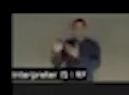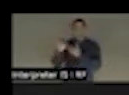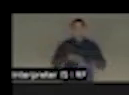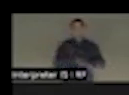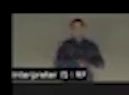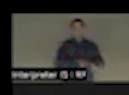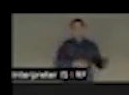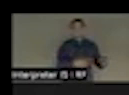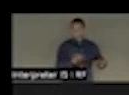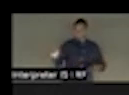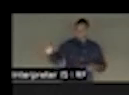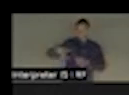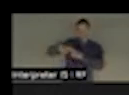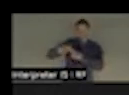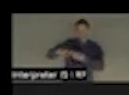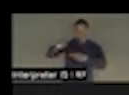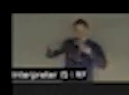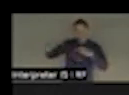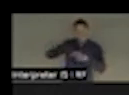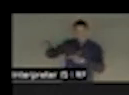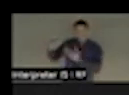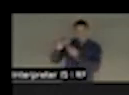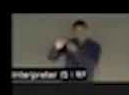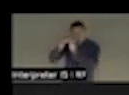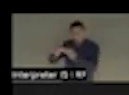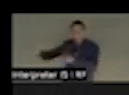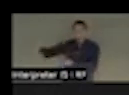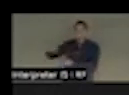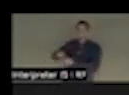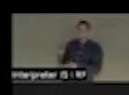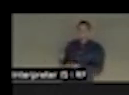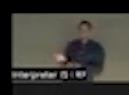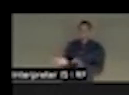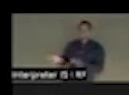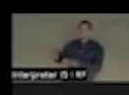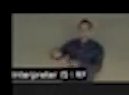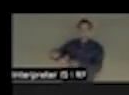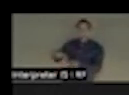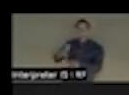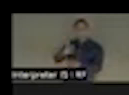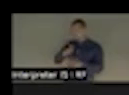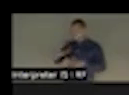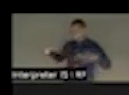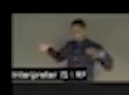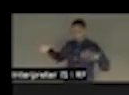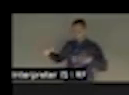to caption everything they do in around three months time. So that piece is a little bit delayed,